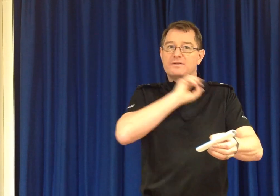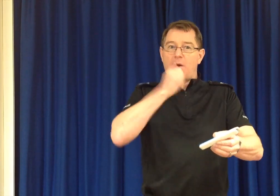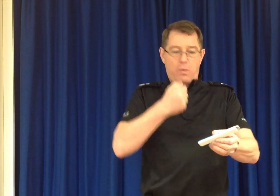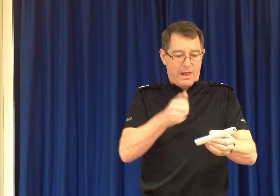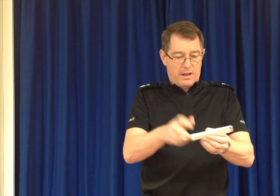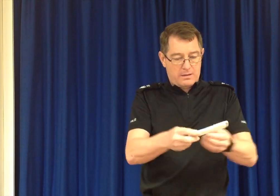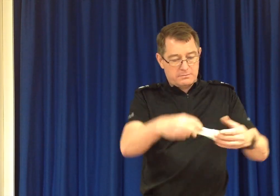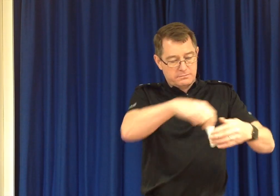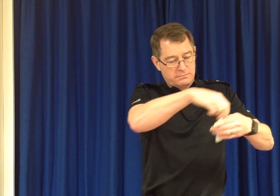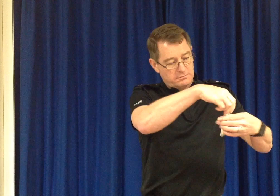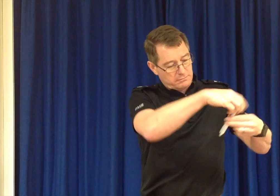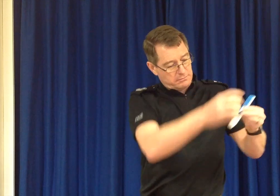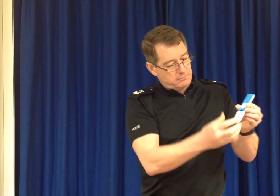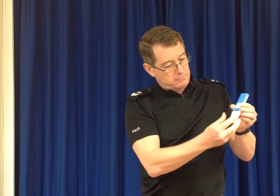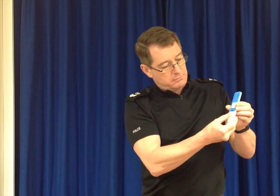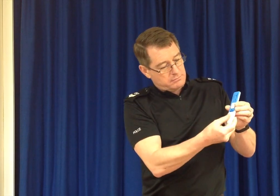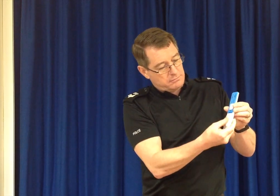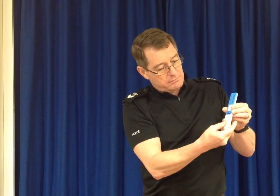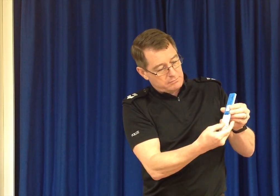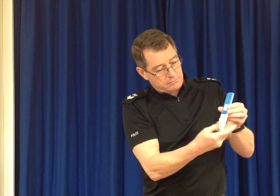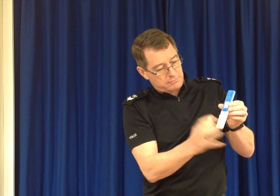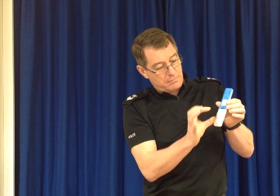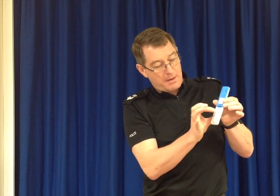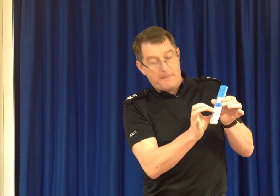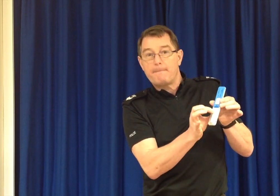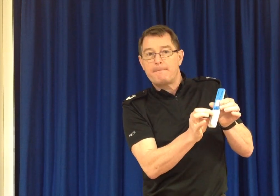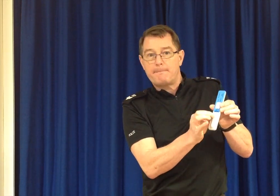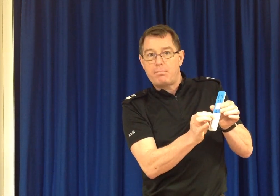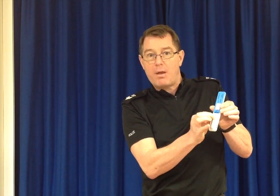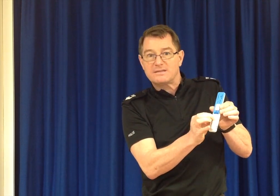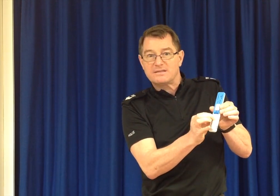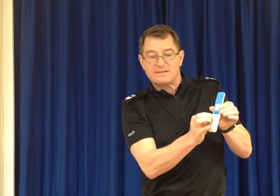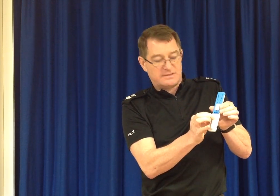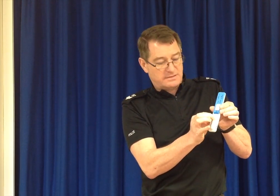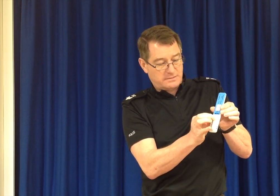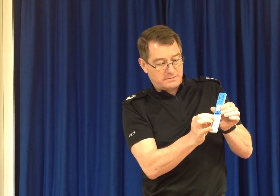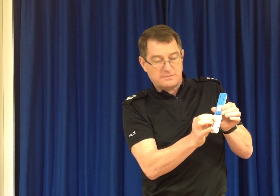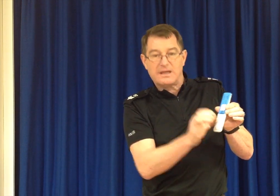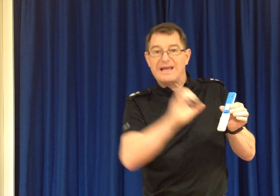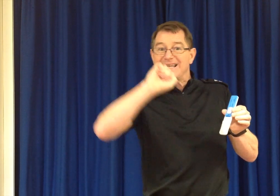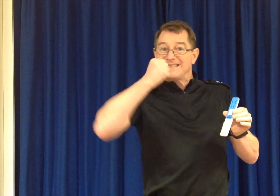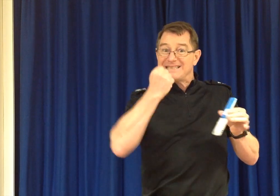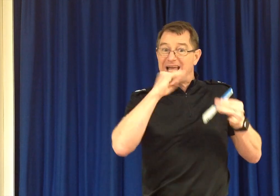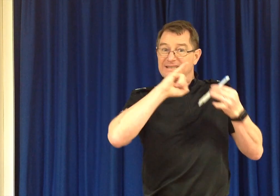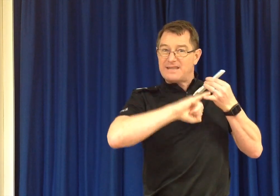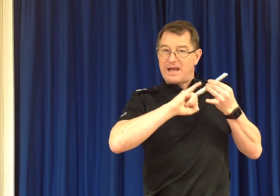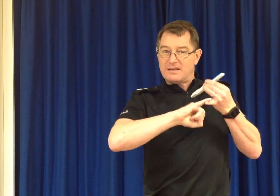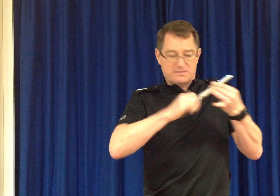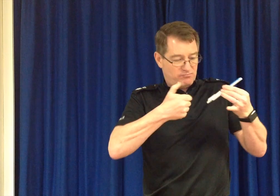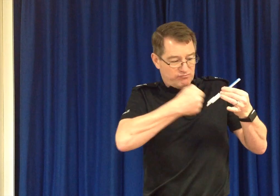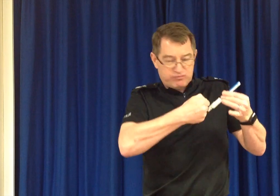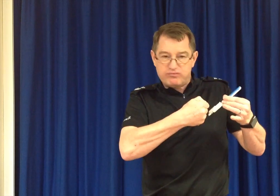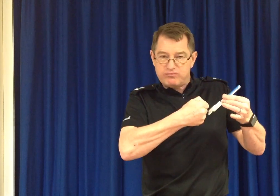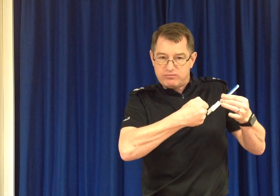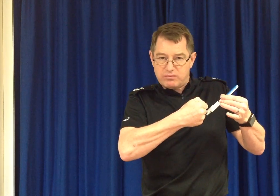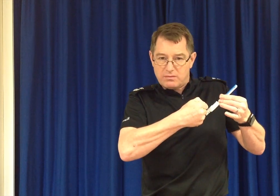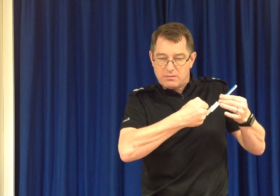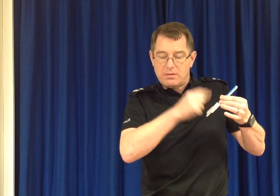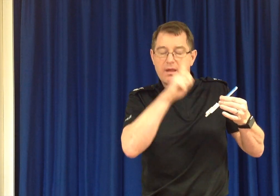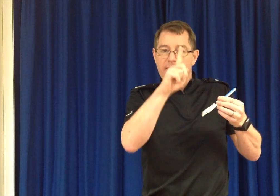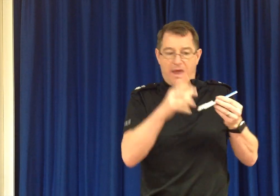then the officer presses and holds the button for 10 seconds